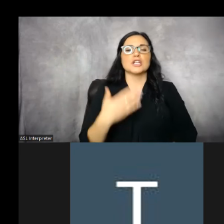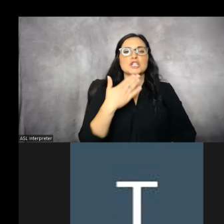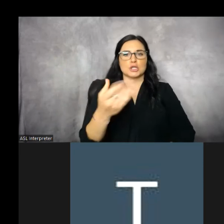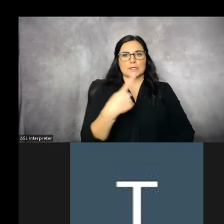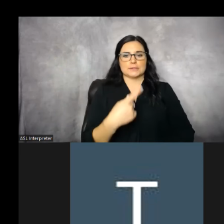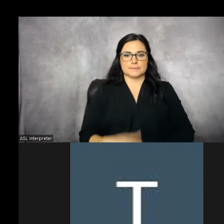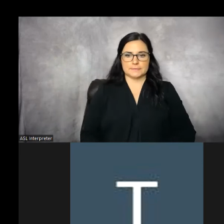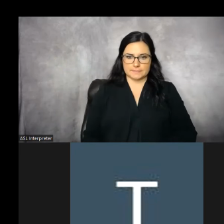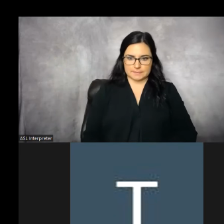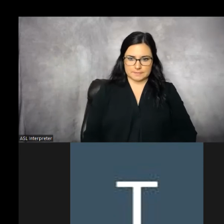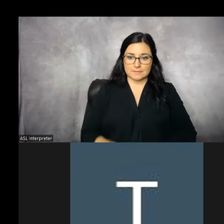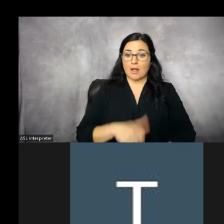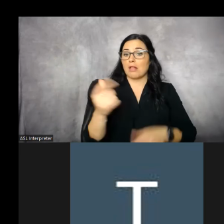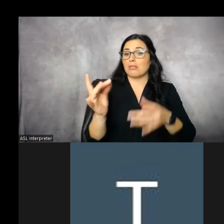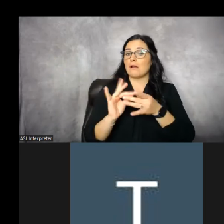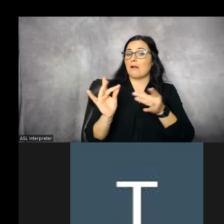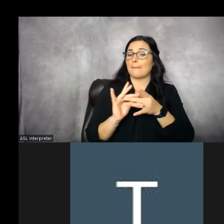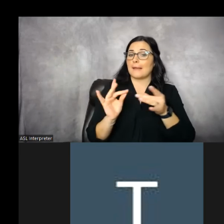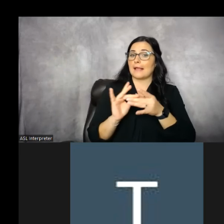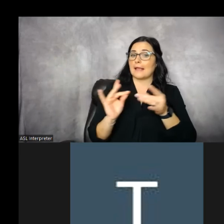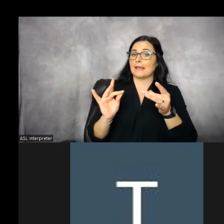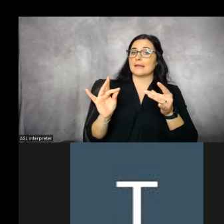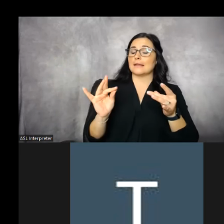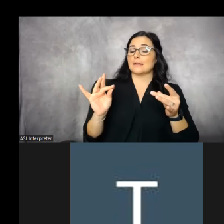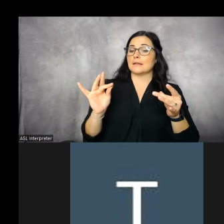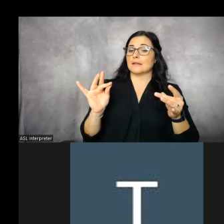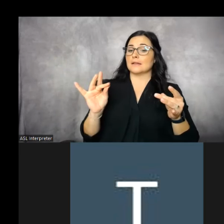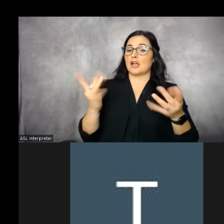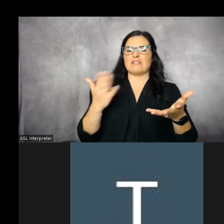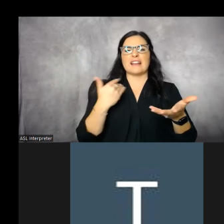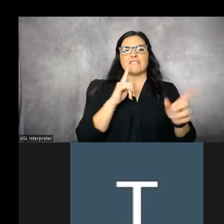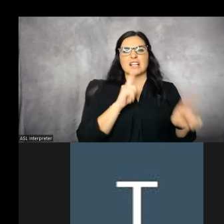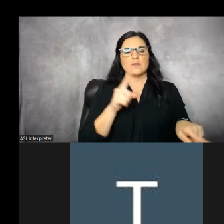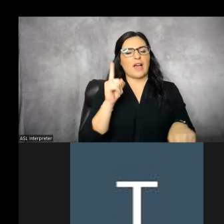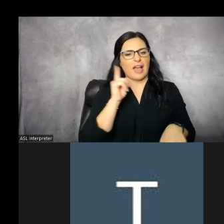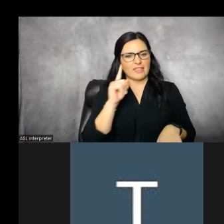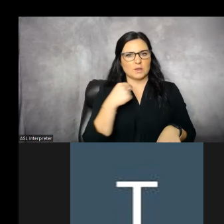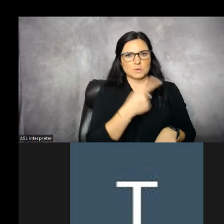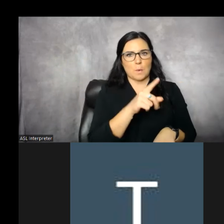that you gave to Pauline. Let me say, with a Bluetooth sound field